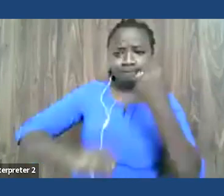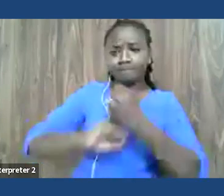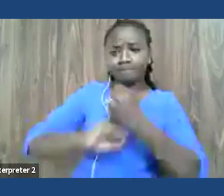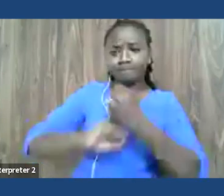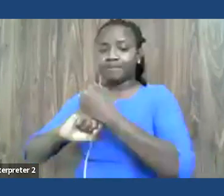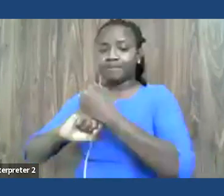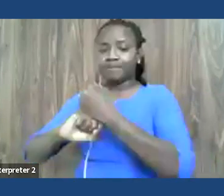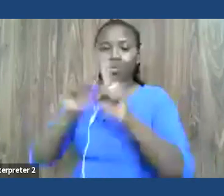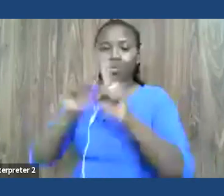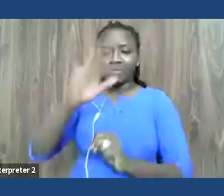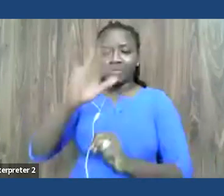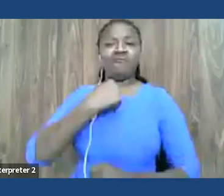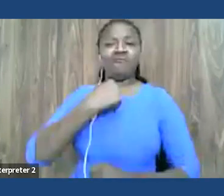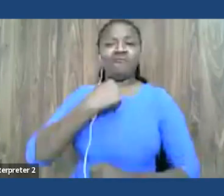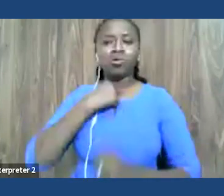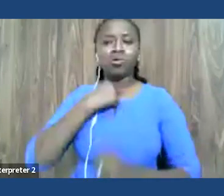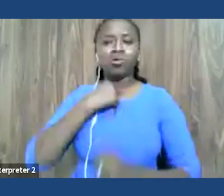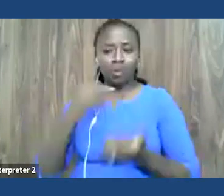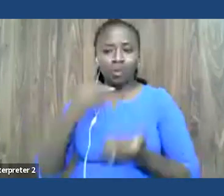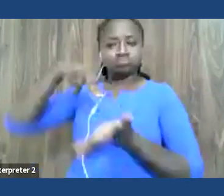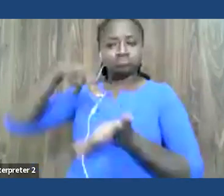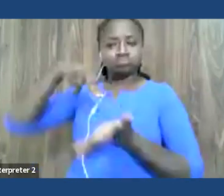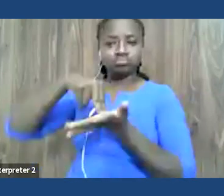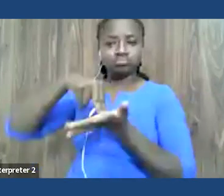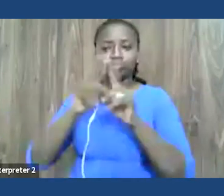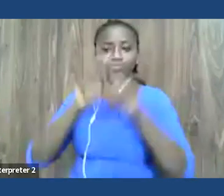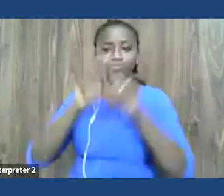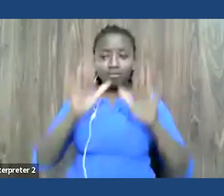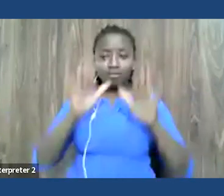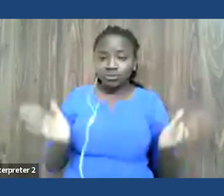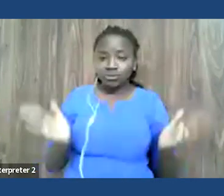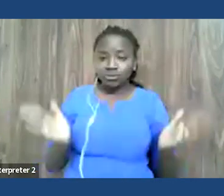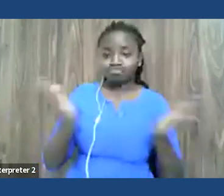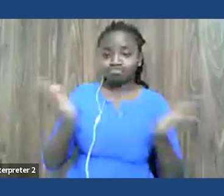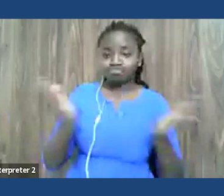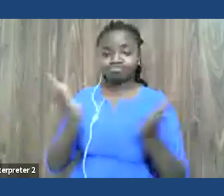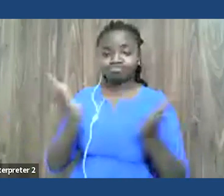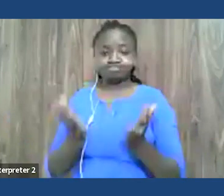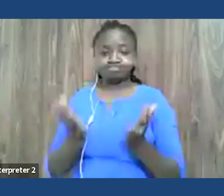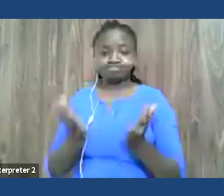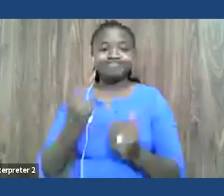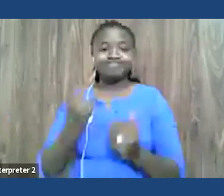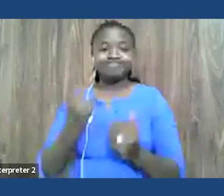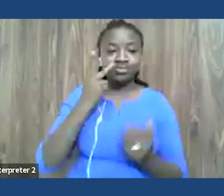Corporations can encourage the adoptions and ratification of this treaty. And we do get it.